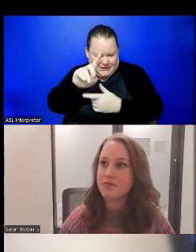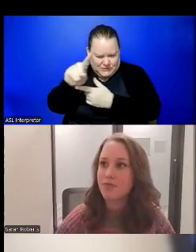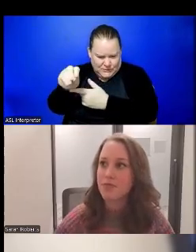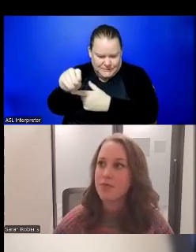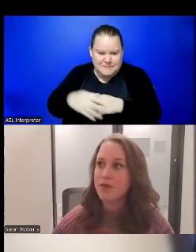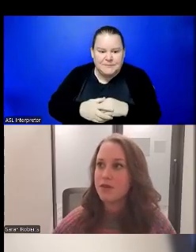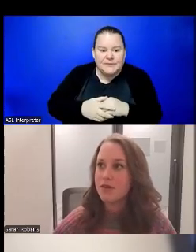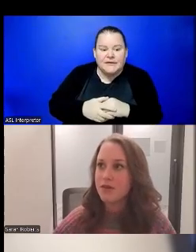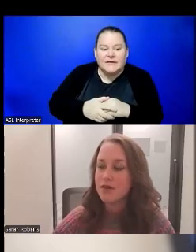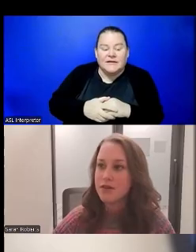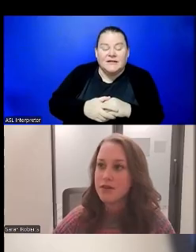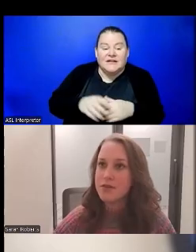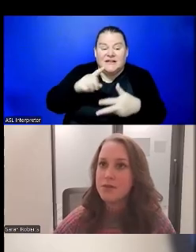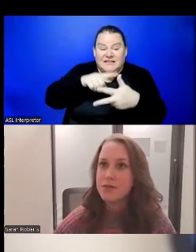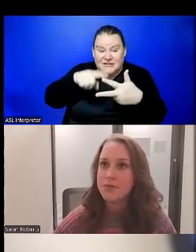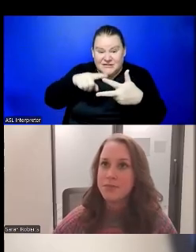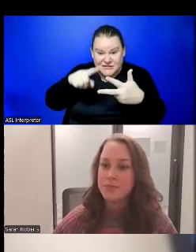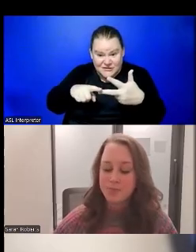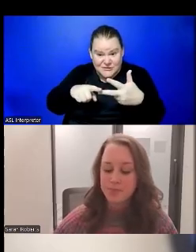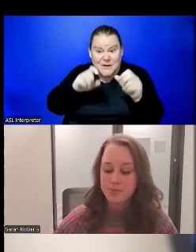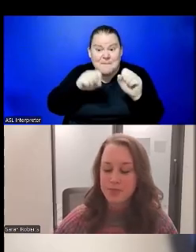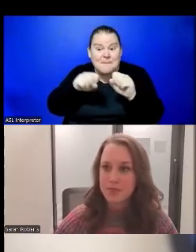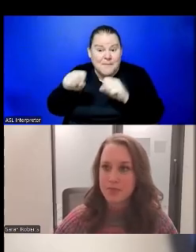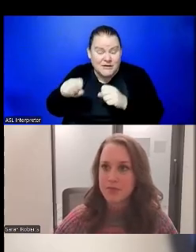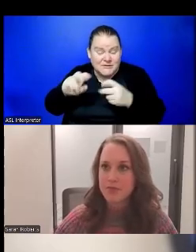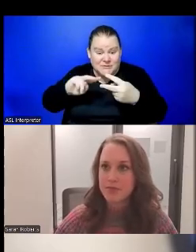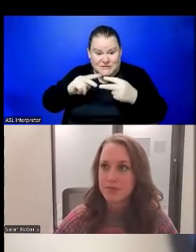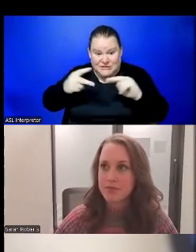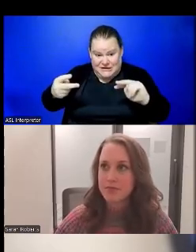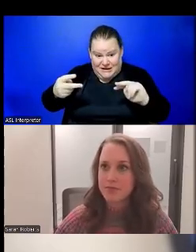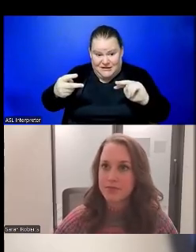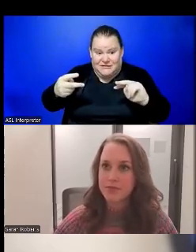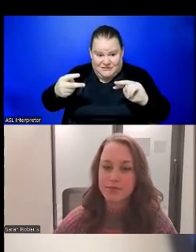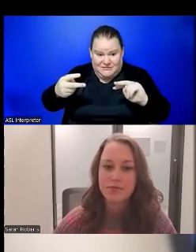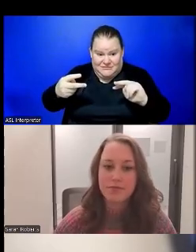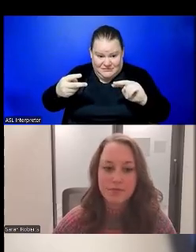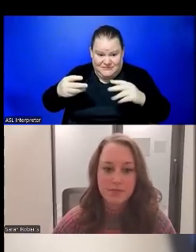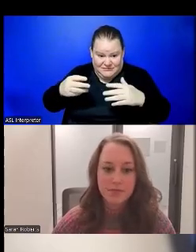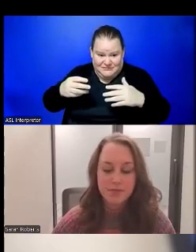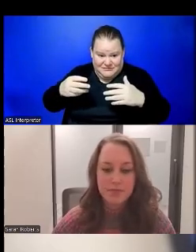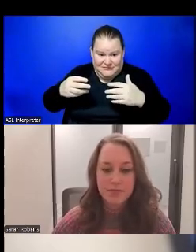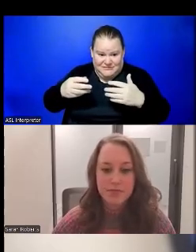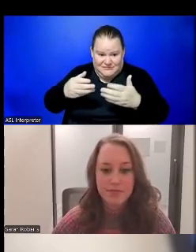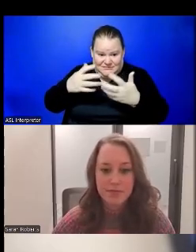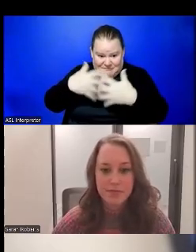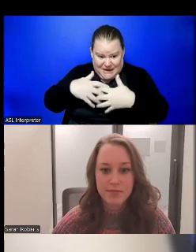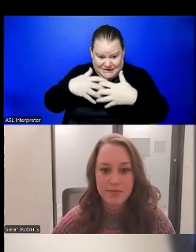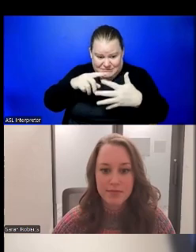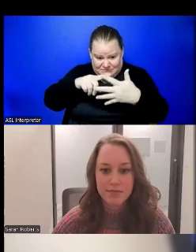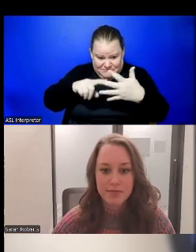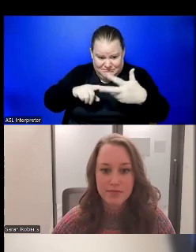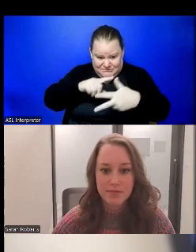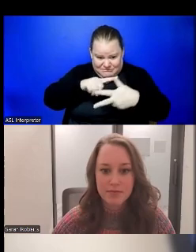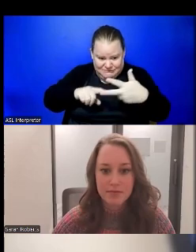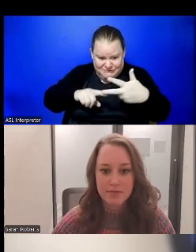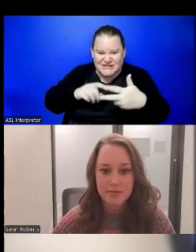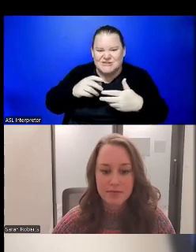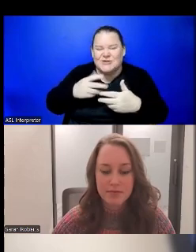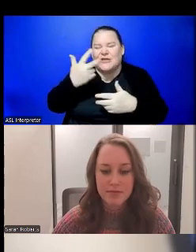And there's three possible genetic mechanisms, which we'll discuss in more detail, and these are what we distinguish as the three different subtypes of prader willi syndrome.